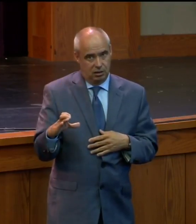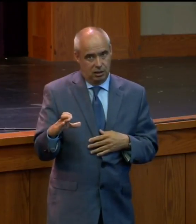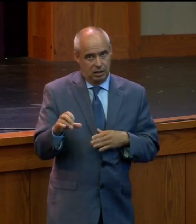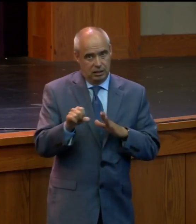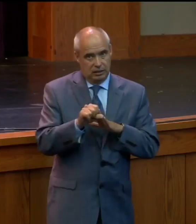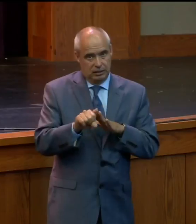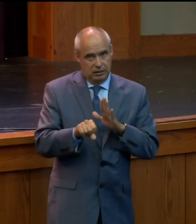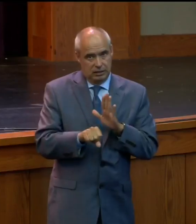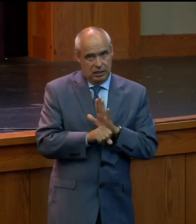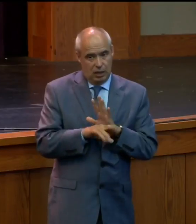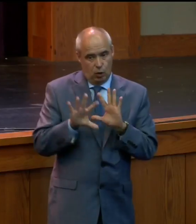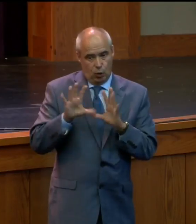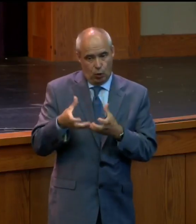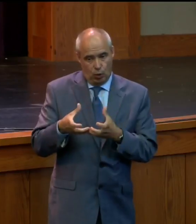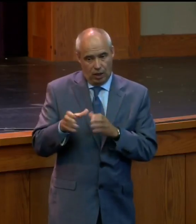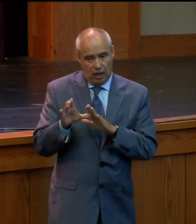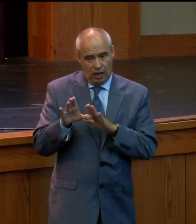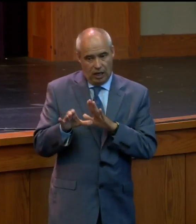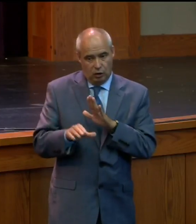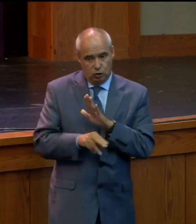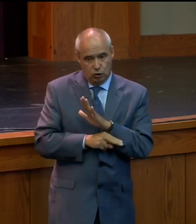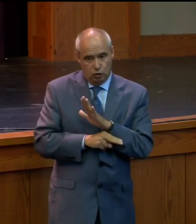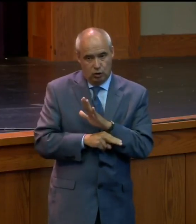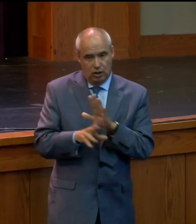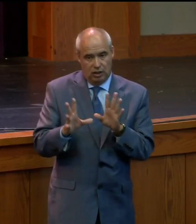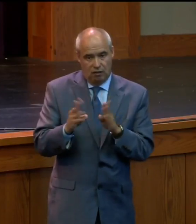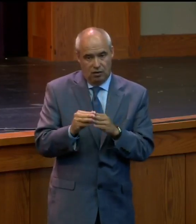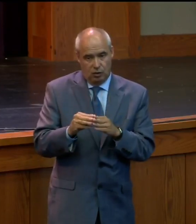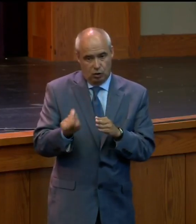STATEHOOD CONSTITUTIONAL CONVENTION COULD HAVE STARTED IT.